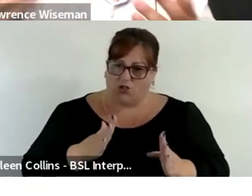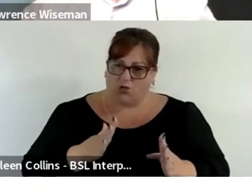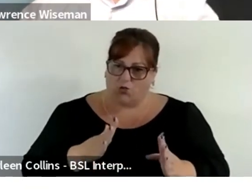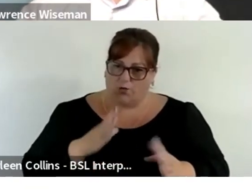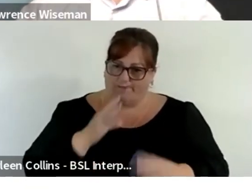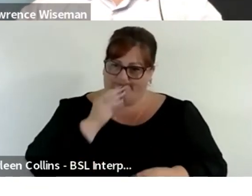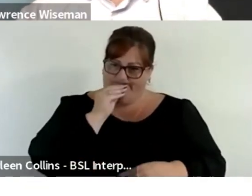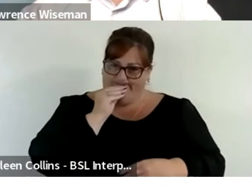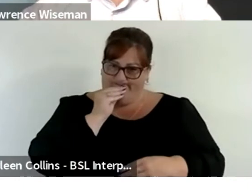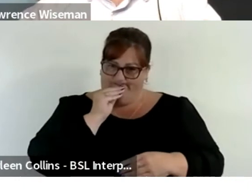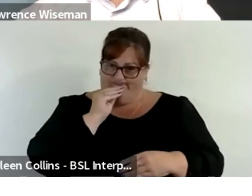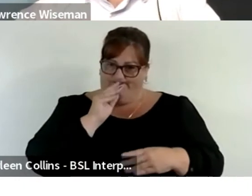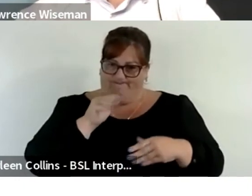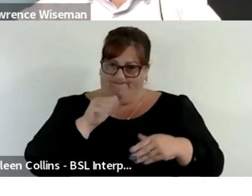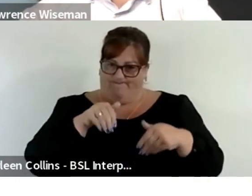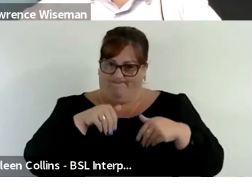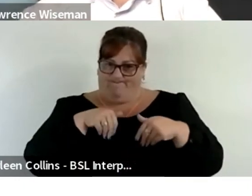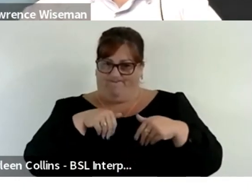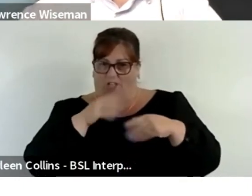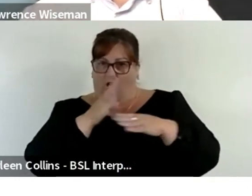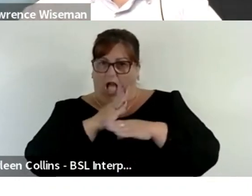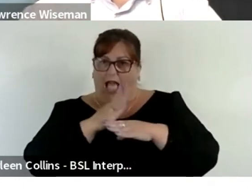I think that is one of the questions that I've learnt to ask myself.